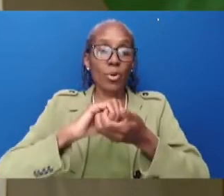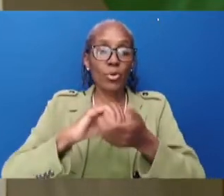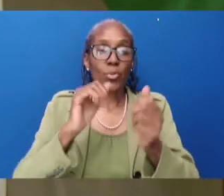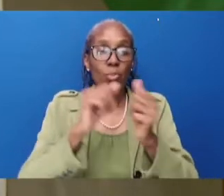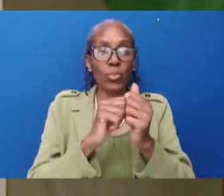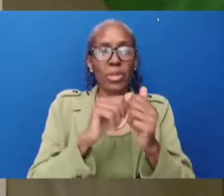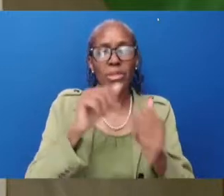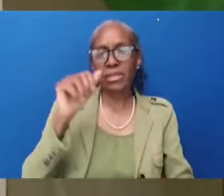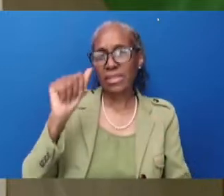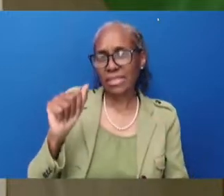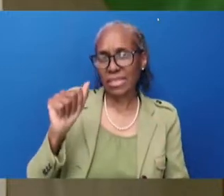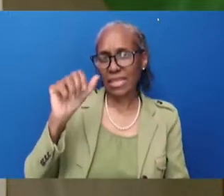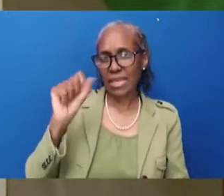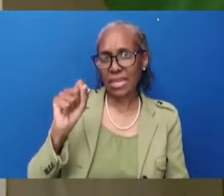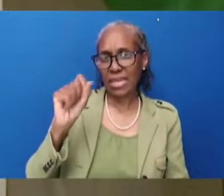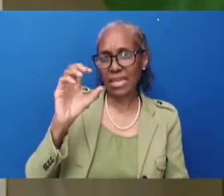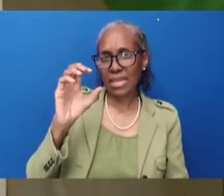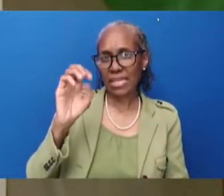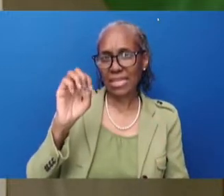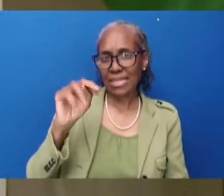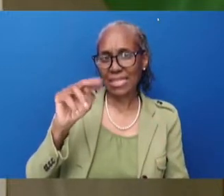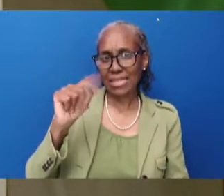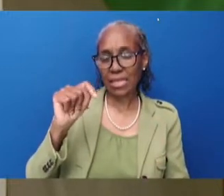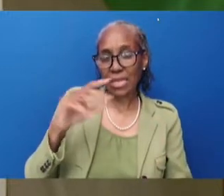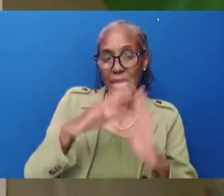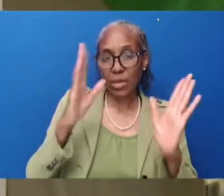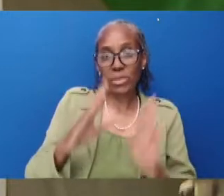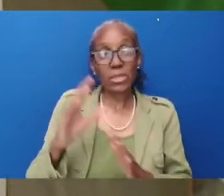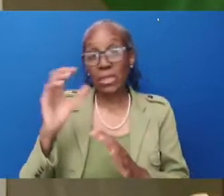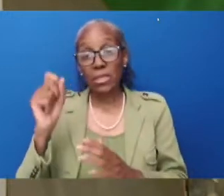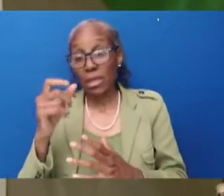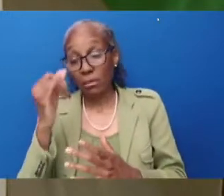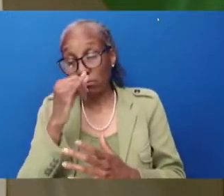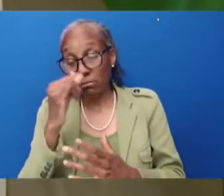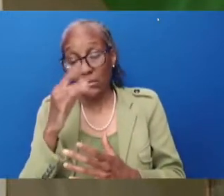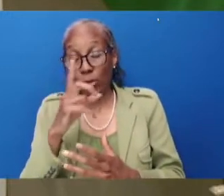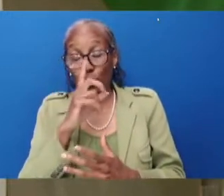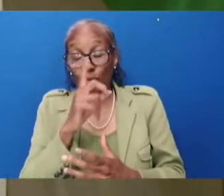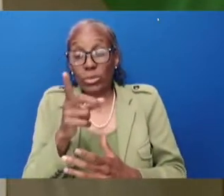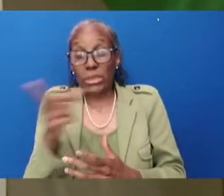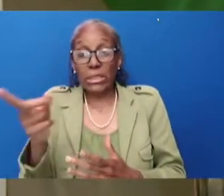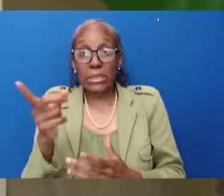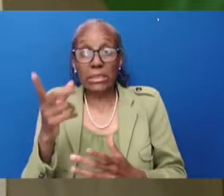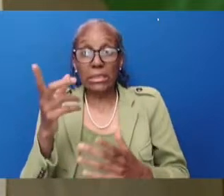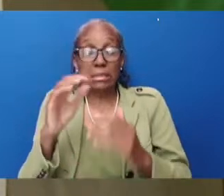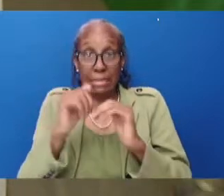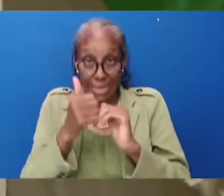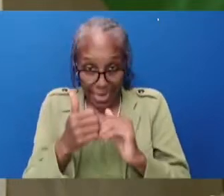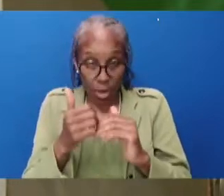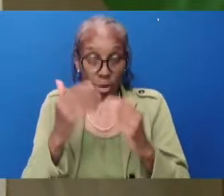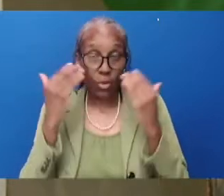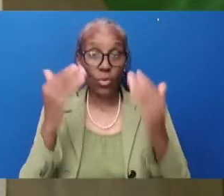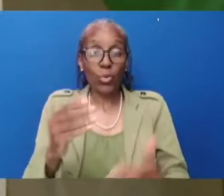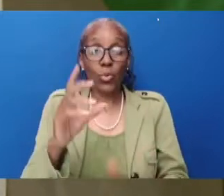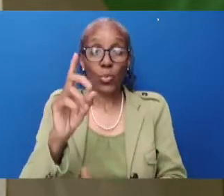AND AMAZED AT OUR PARTNERSHIP